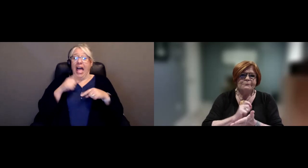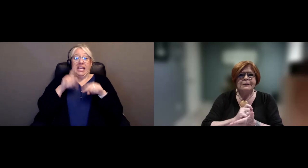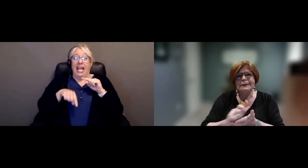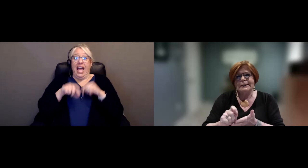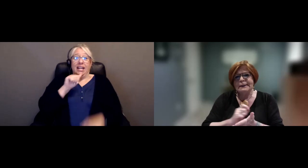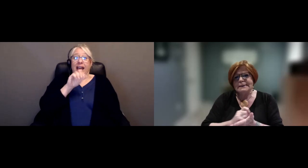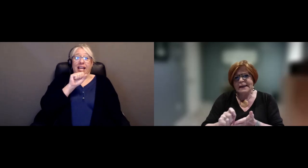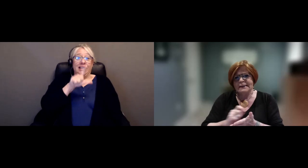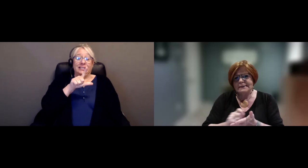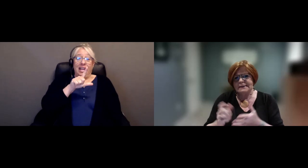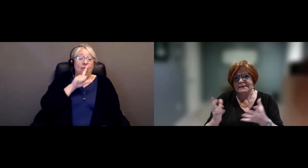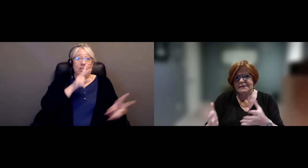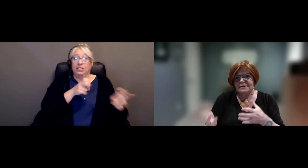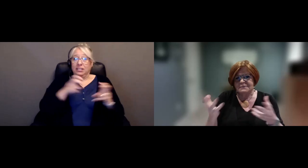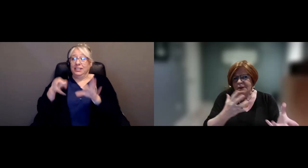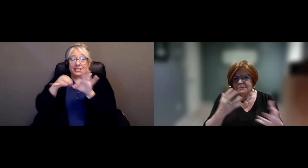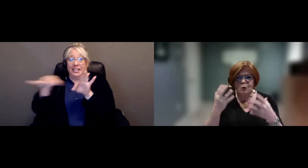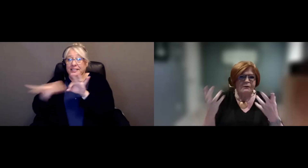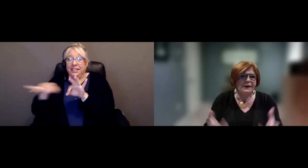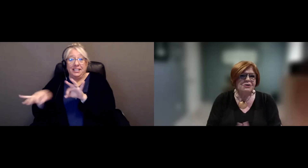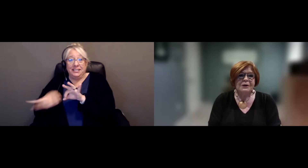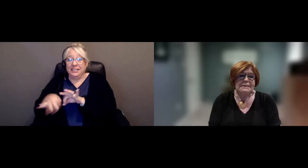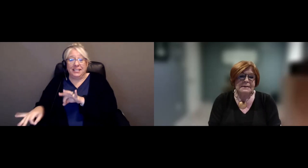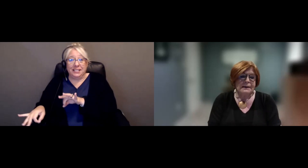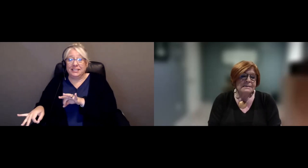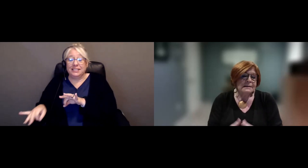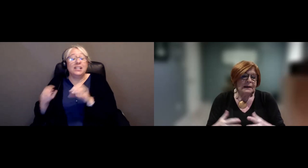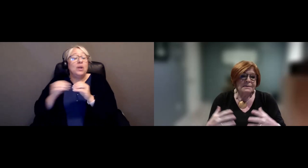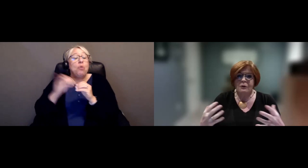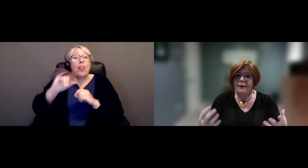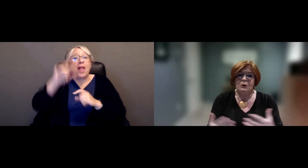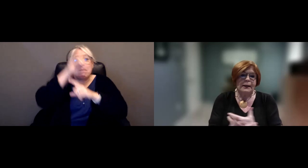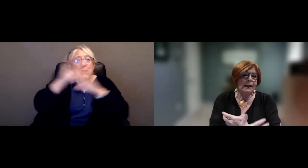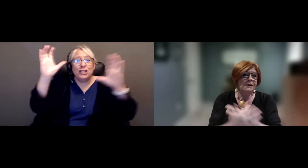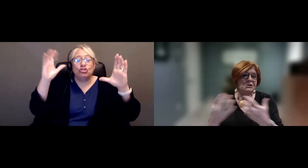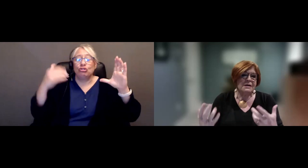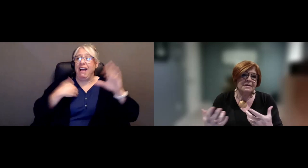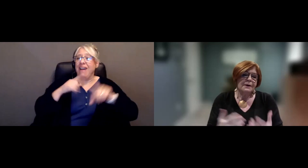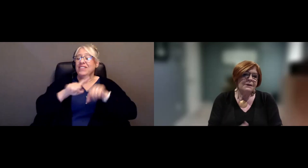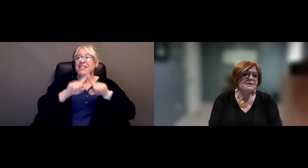really into sentences. It's more of a picture. It has syntax and grammar like English does, but it's